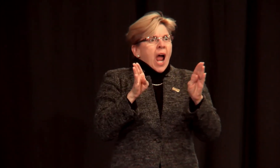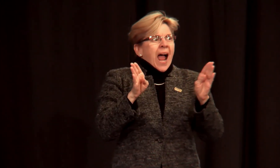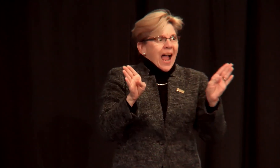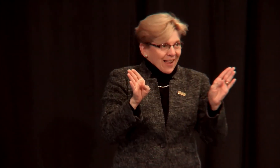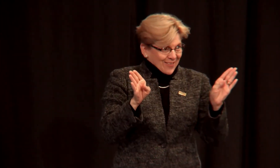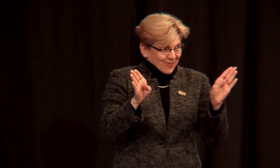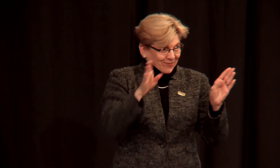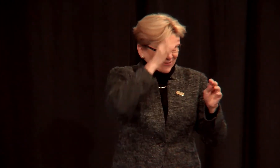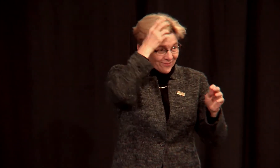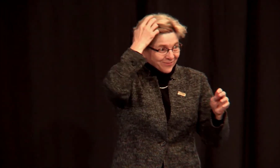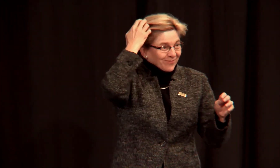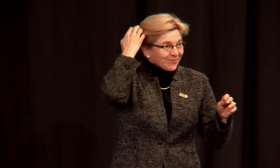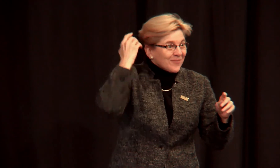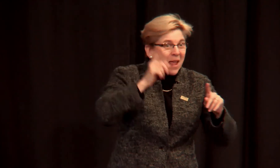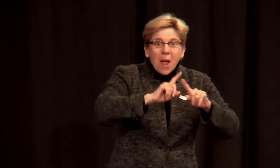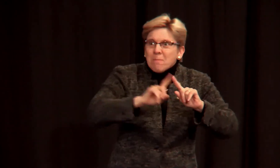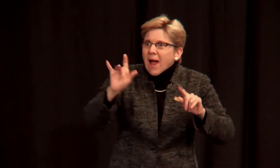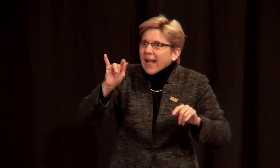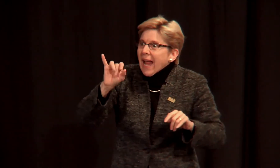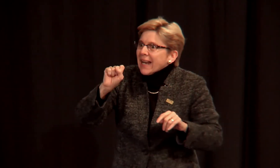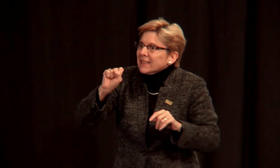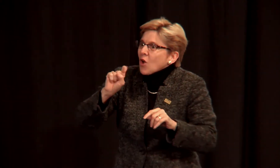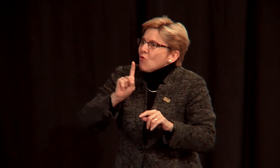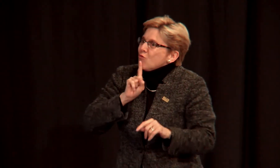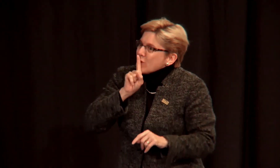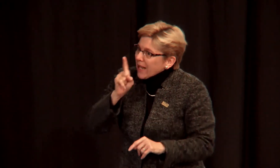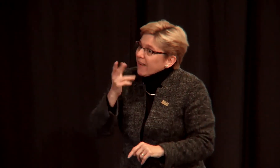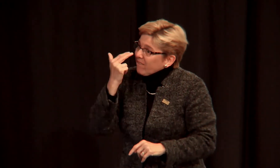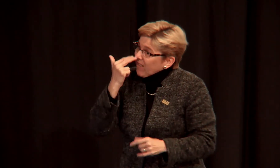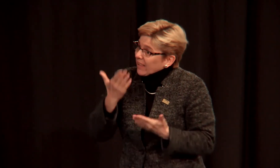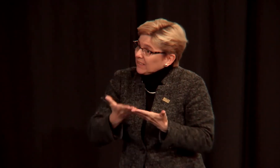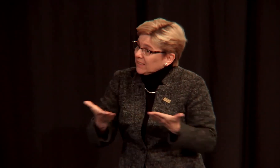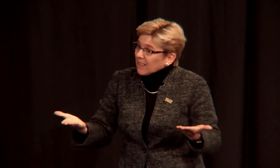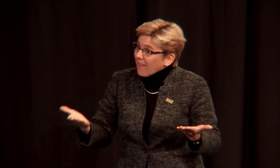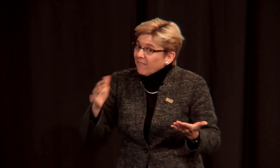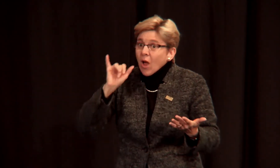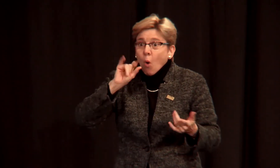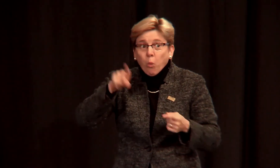once you have that self-awareness, you can really expand that range of vision